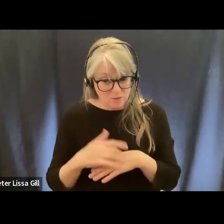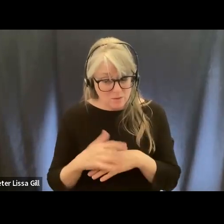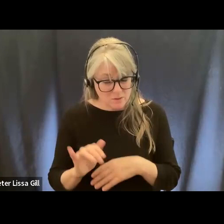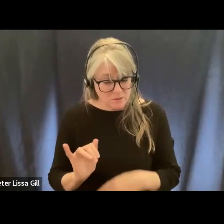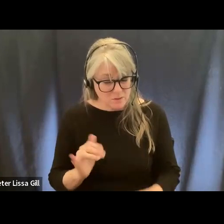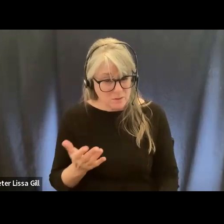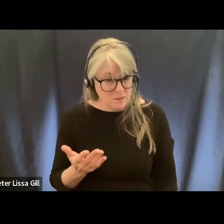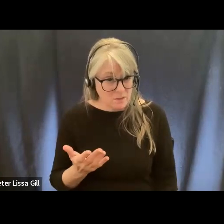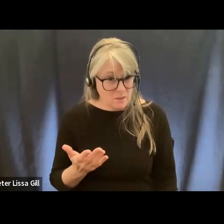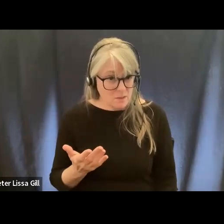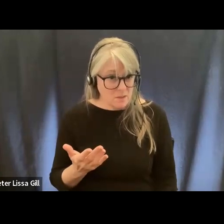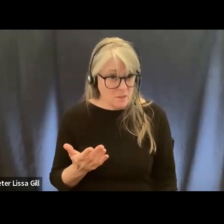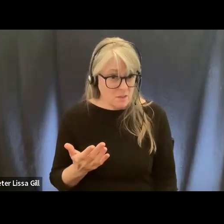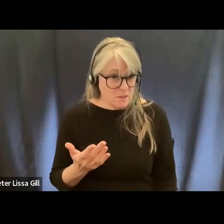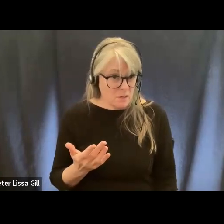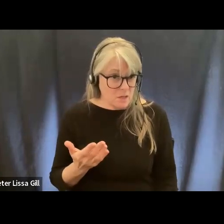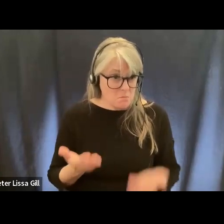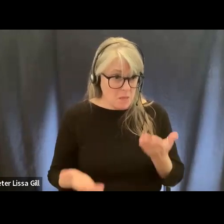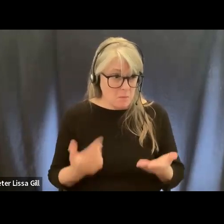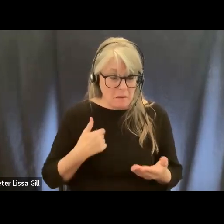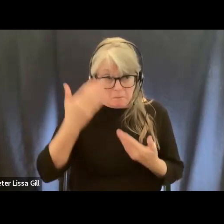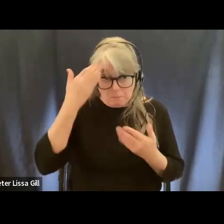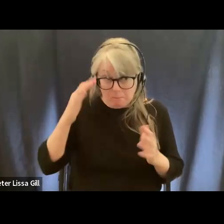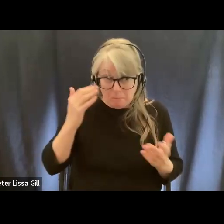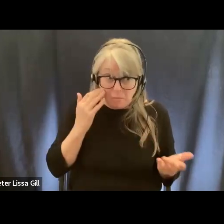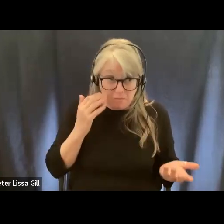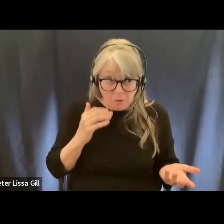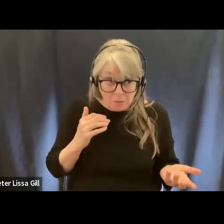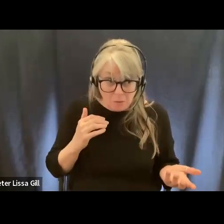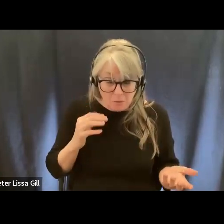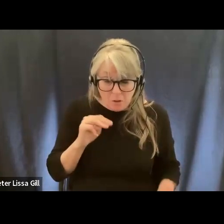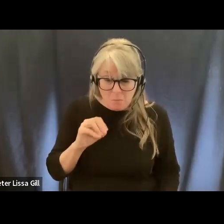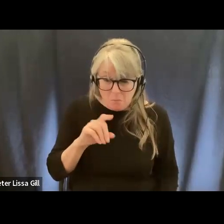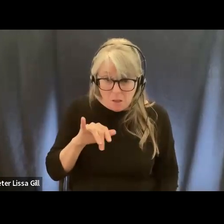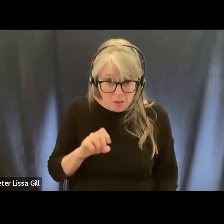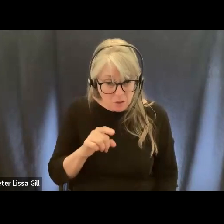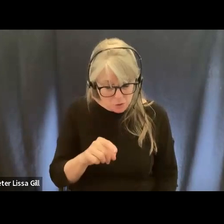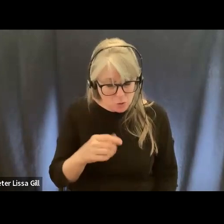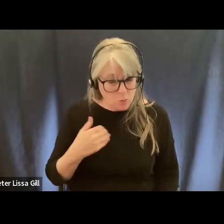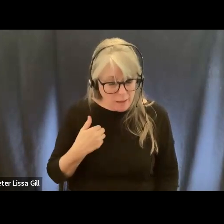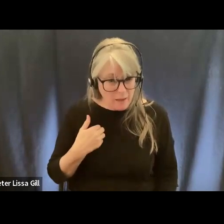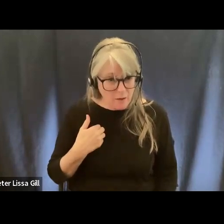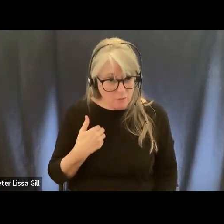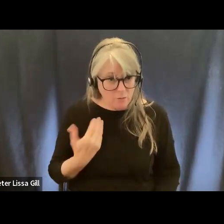That I might be unfamiliar with. Molly, what do you, do you, you have again another link, right?